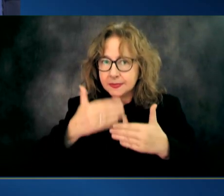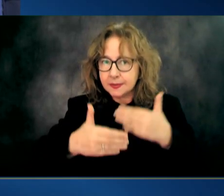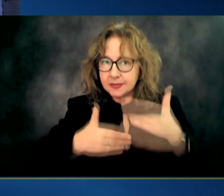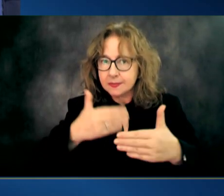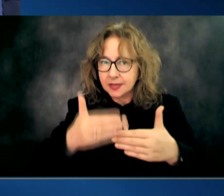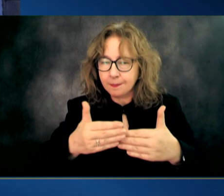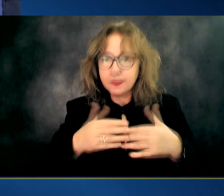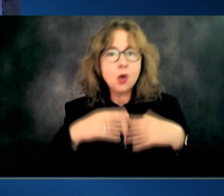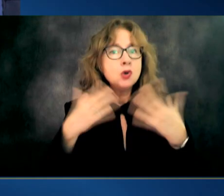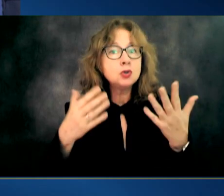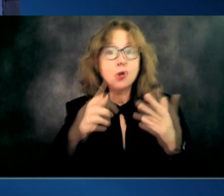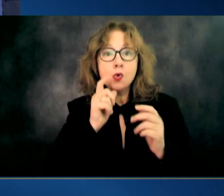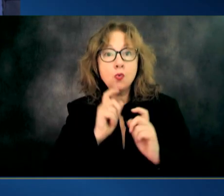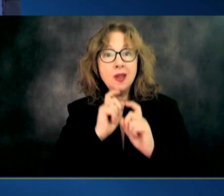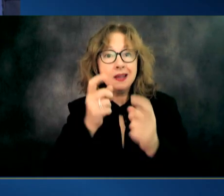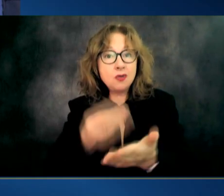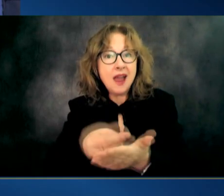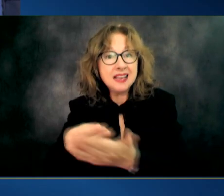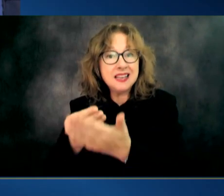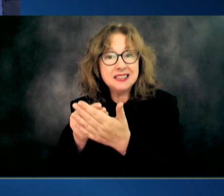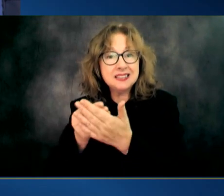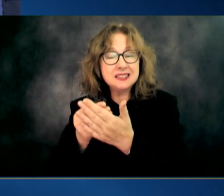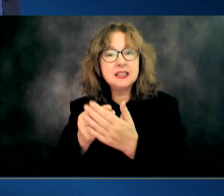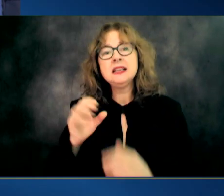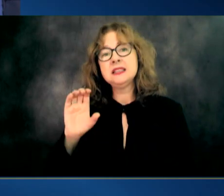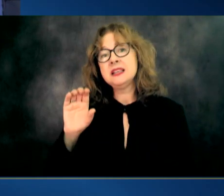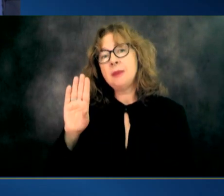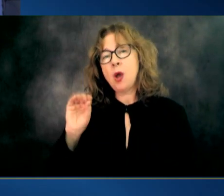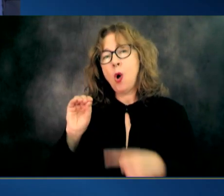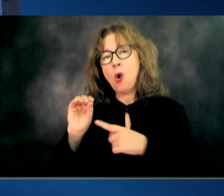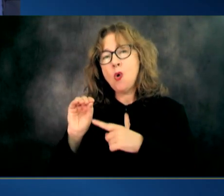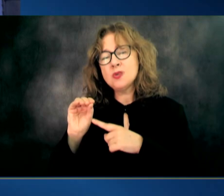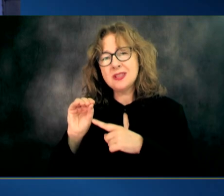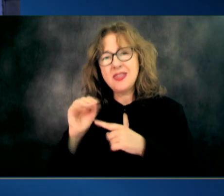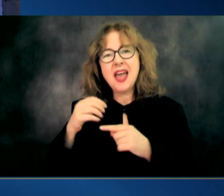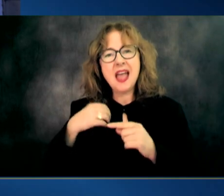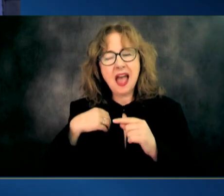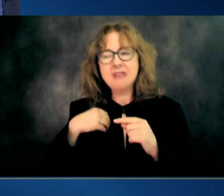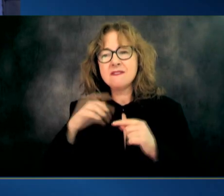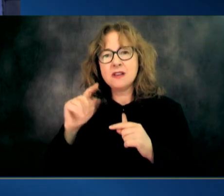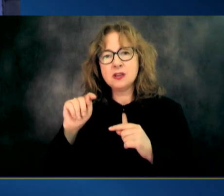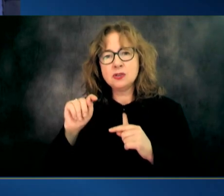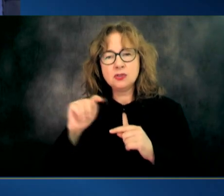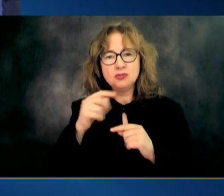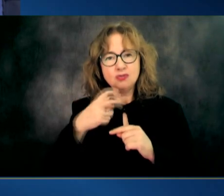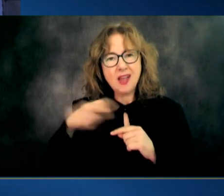actually have transition navigators where you are assigned cohorts of community health workers who